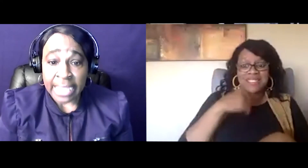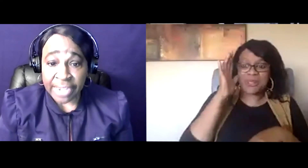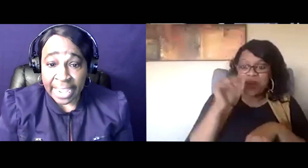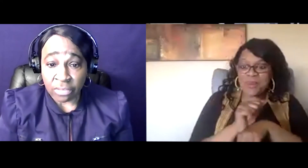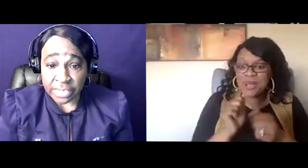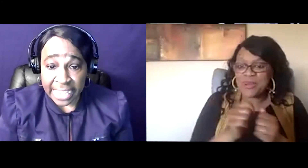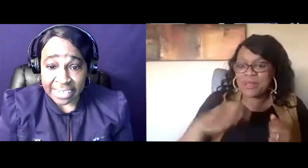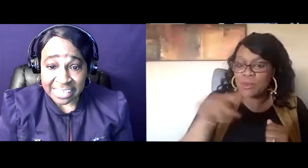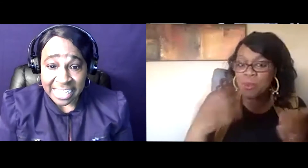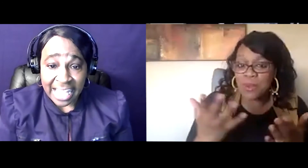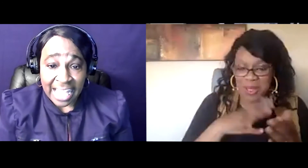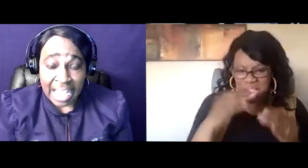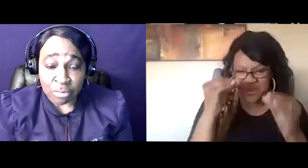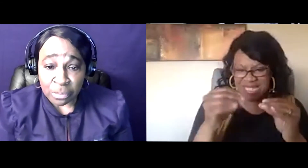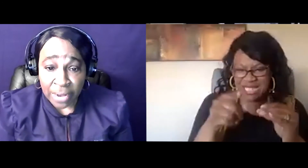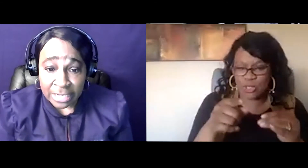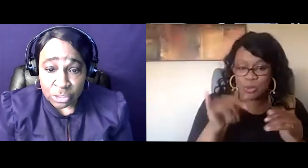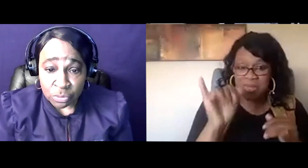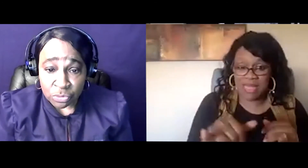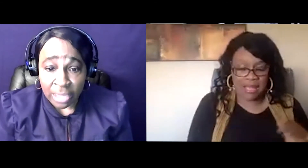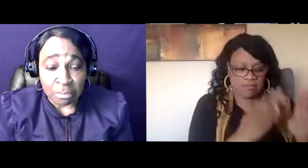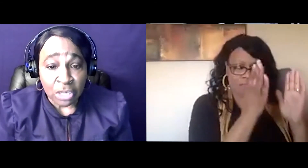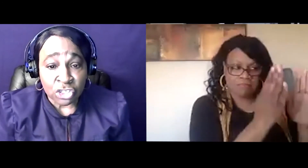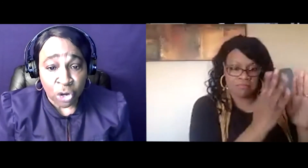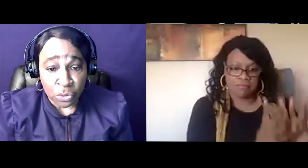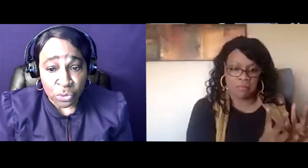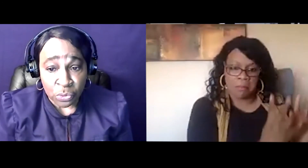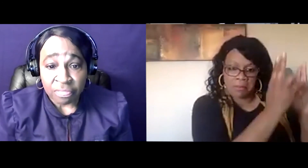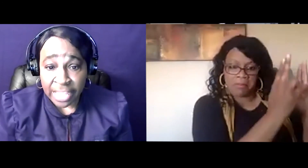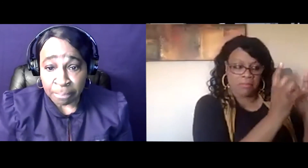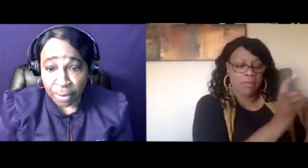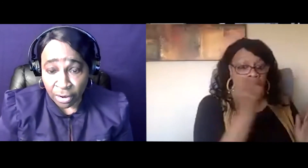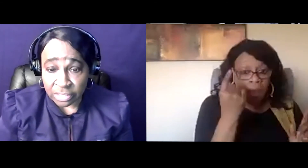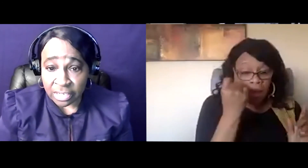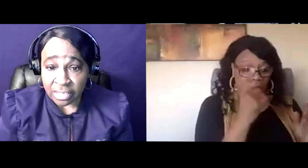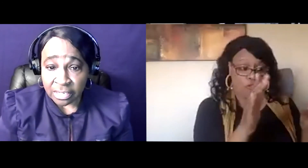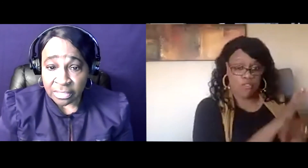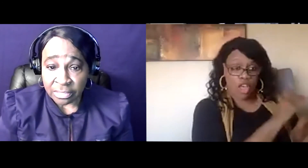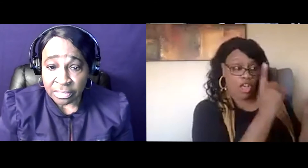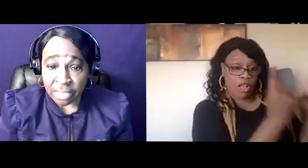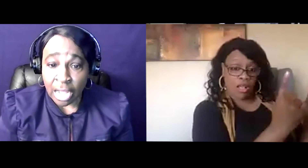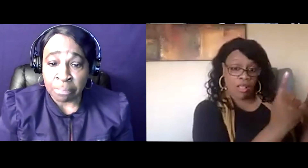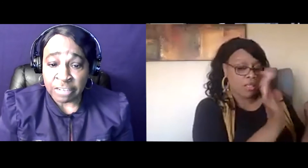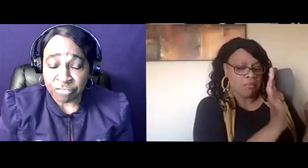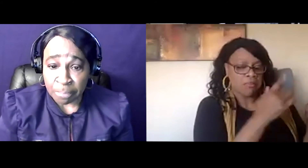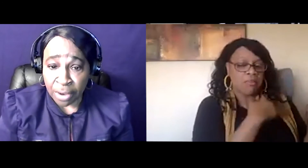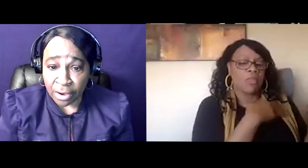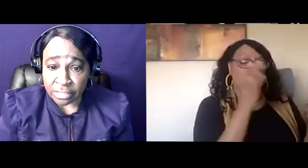And now, next, I'm going to practice with you all. I'm going to show you that part, the uplifting part.